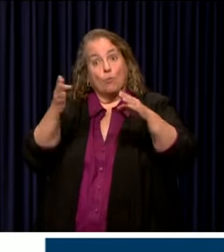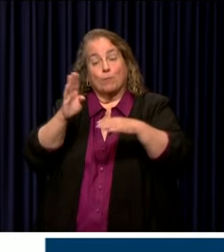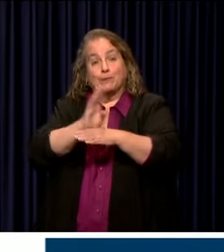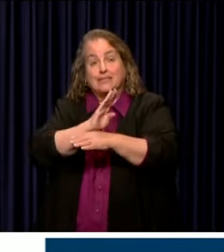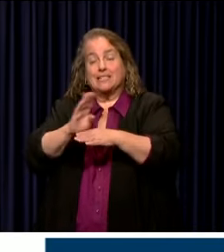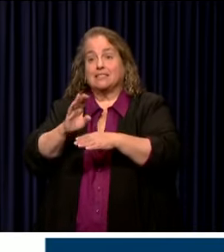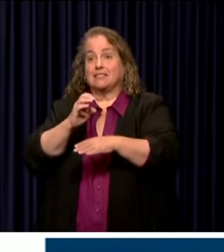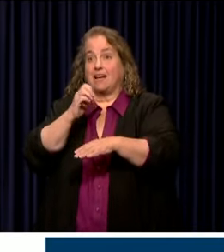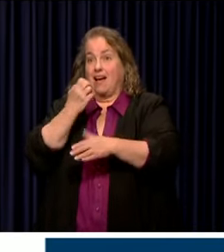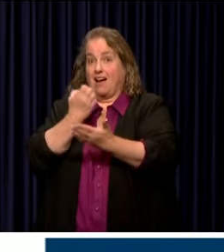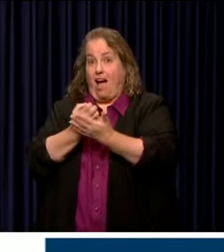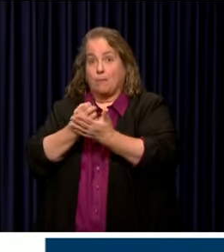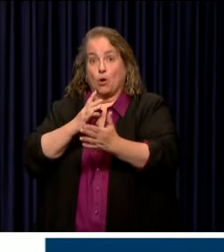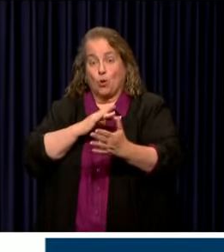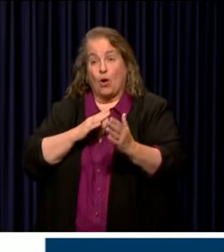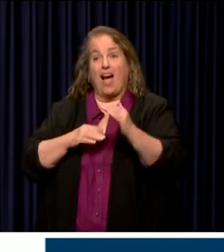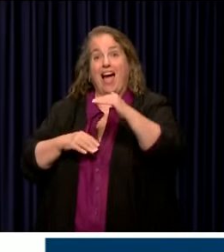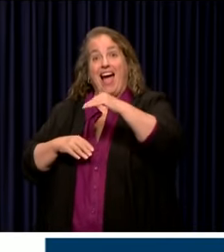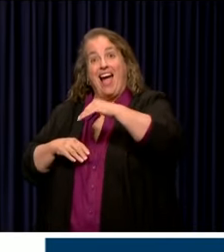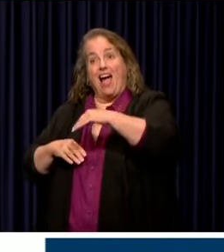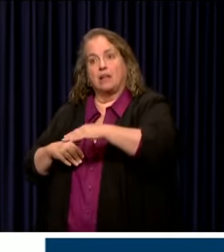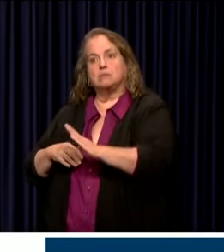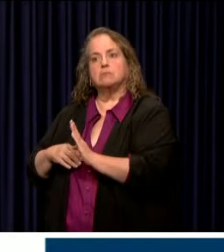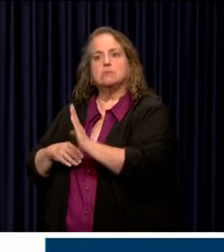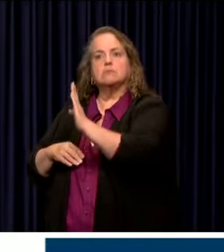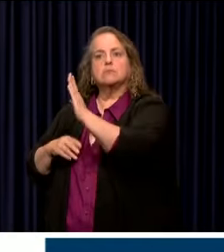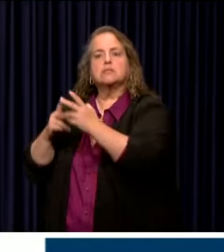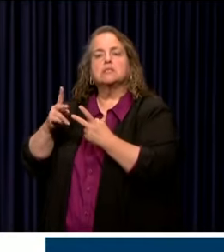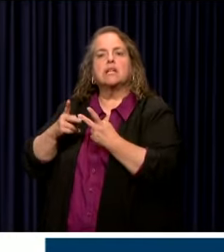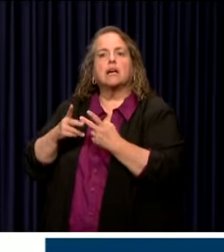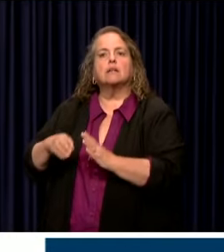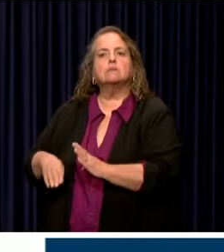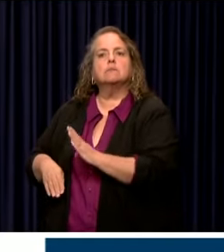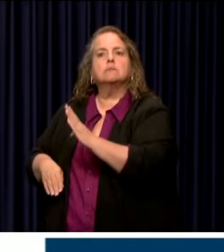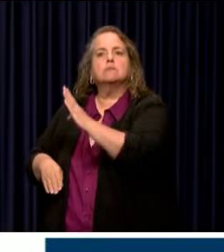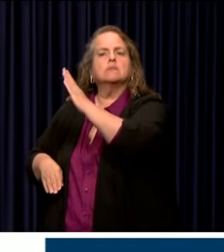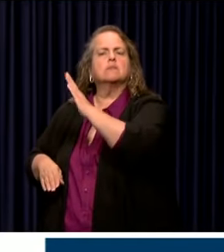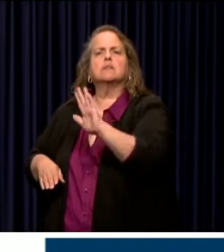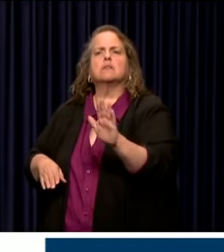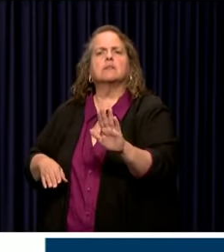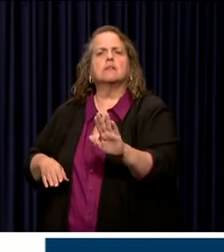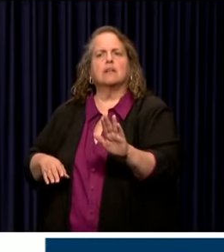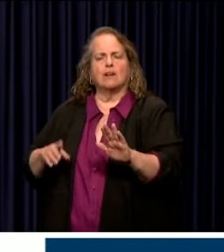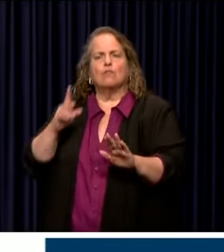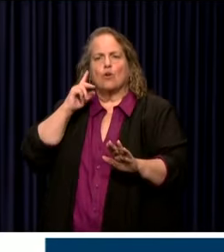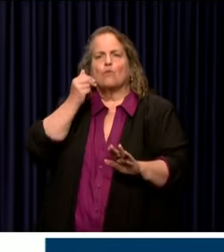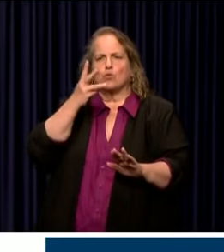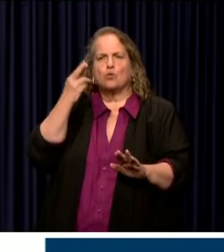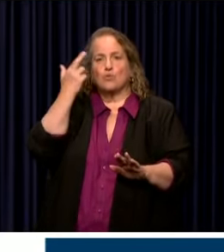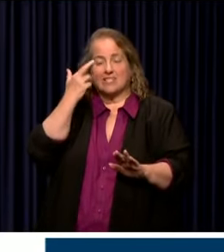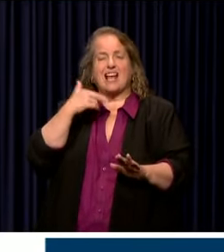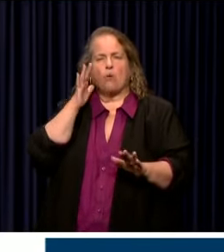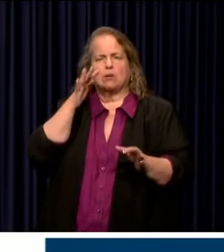RIGHT AND NOT HAVING THE SECOND SPIKE MEANS THE LIGHT AT THE